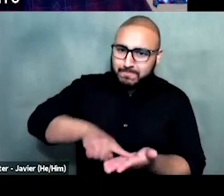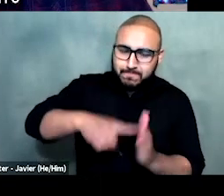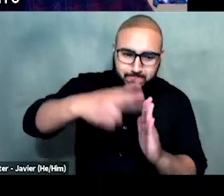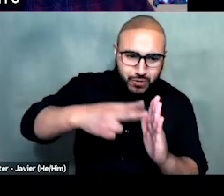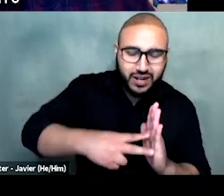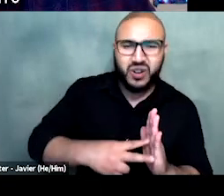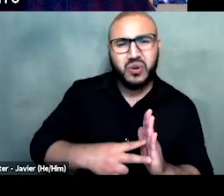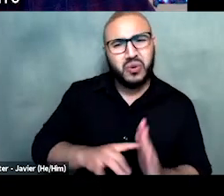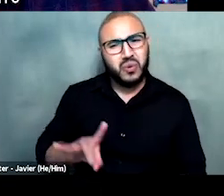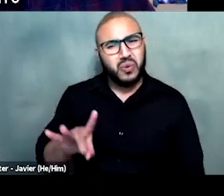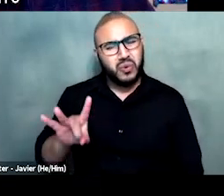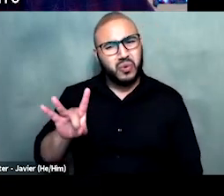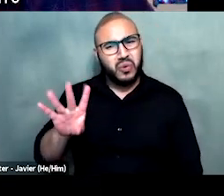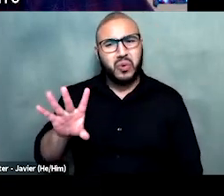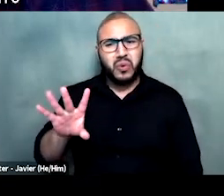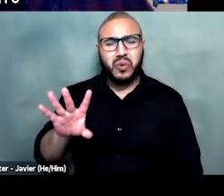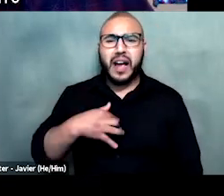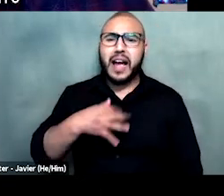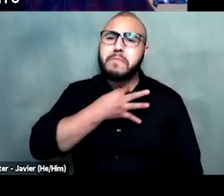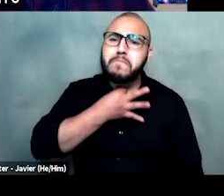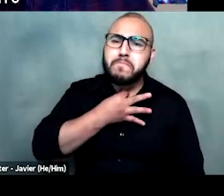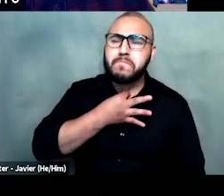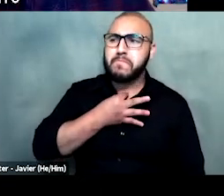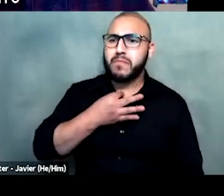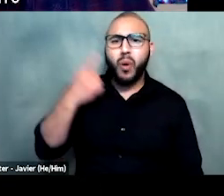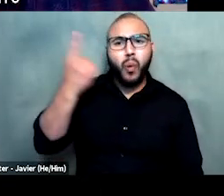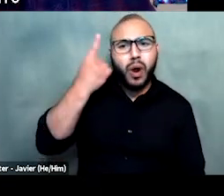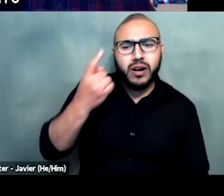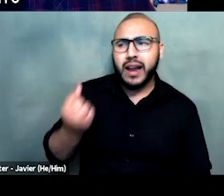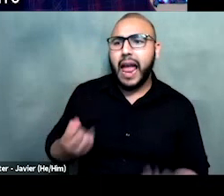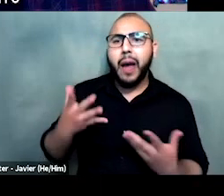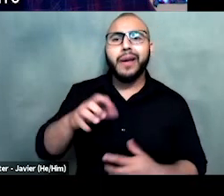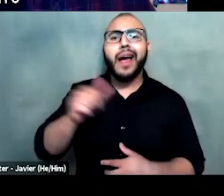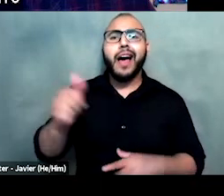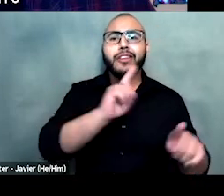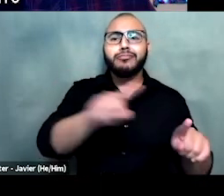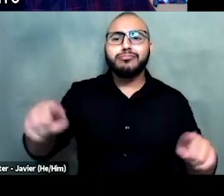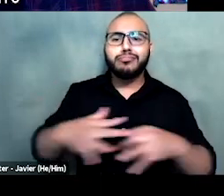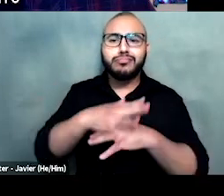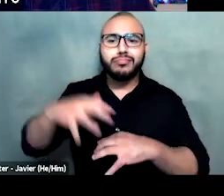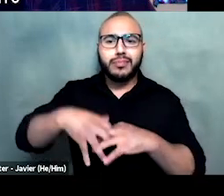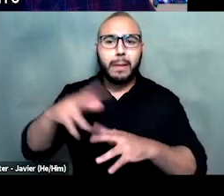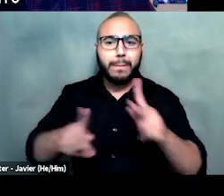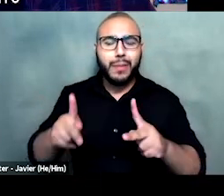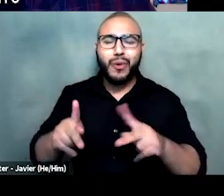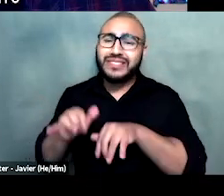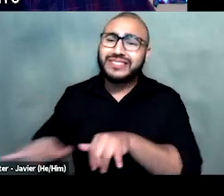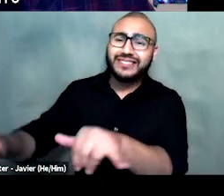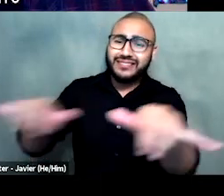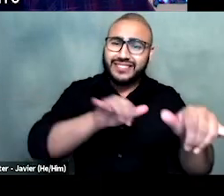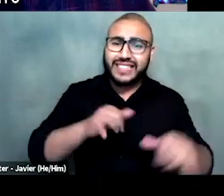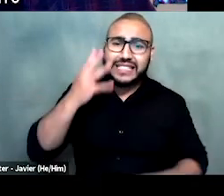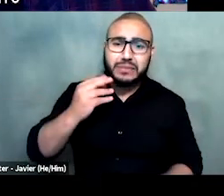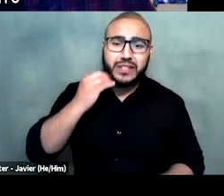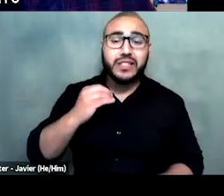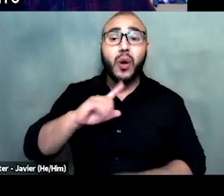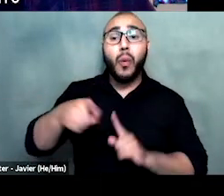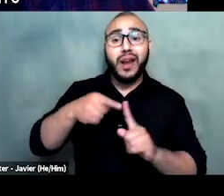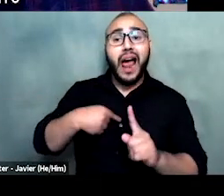really incredible. That and I wonder, you know, how many other indigenous people have